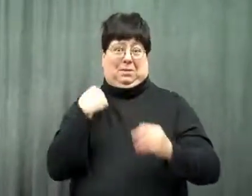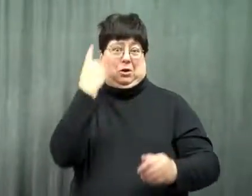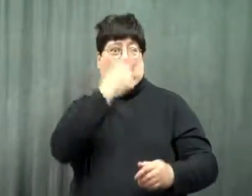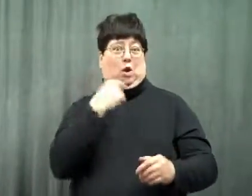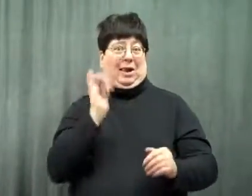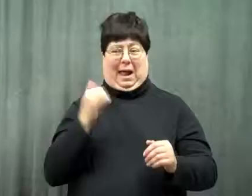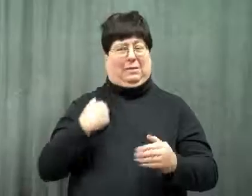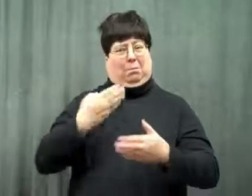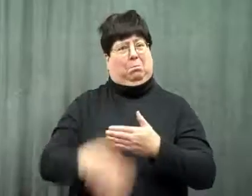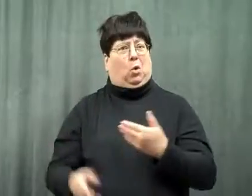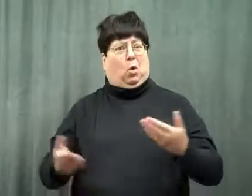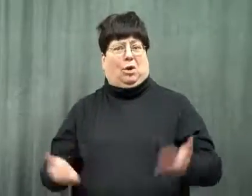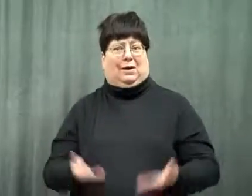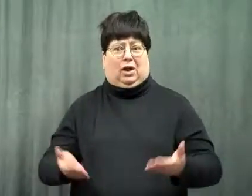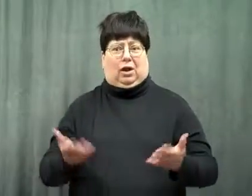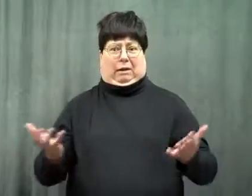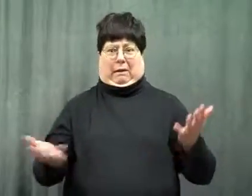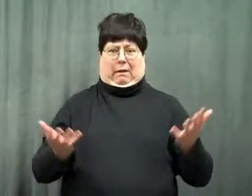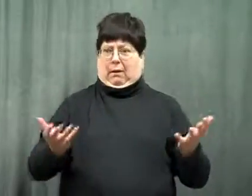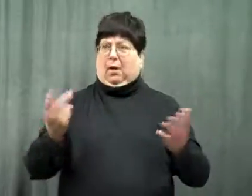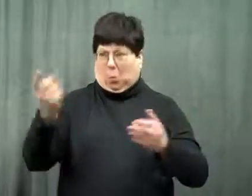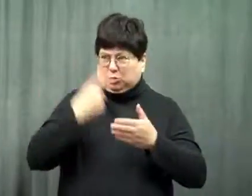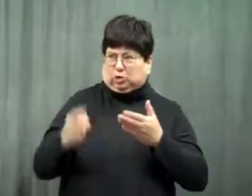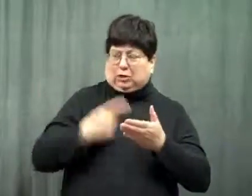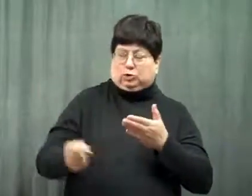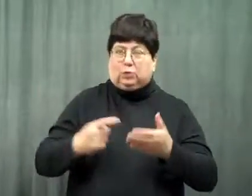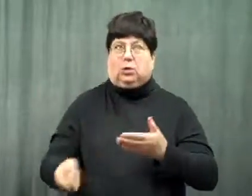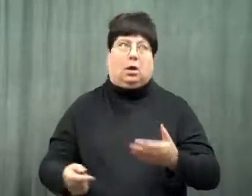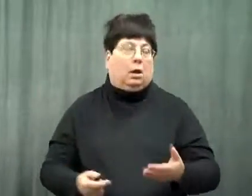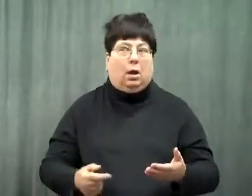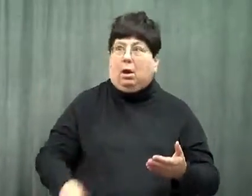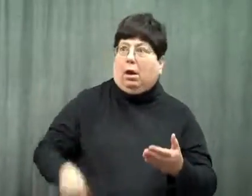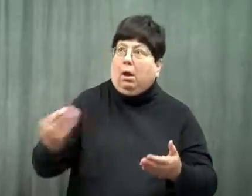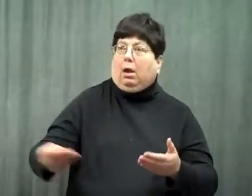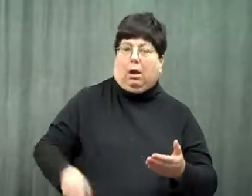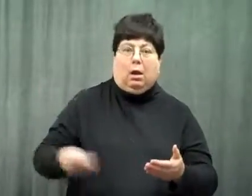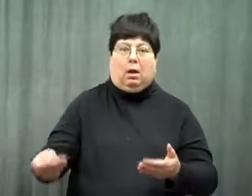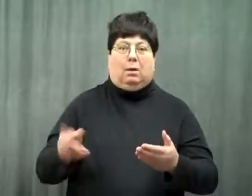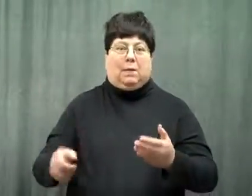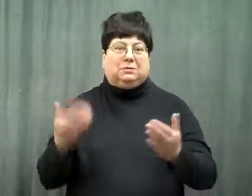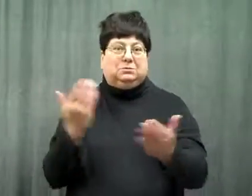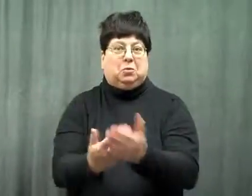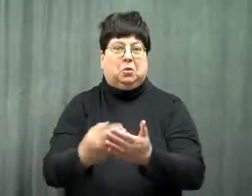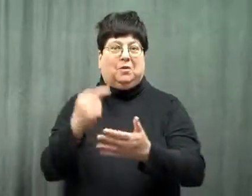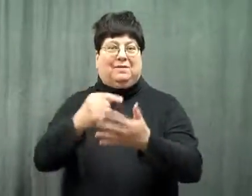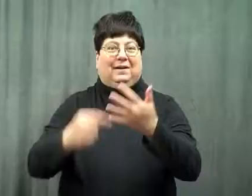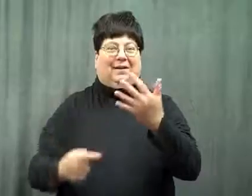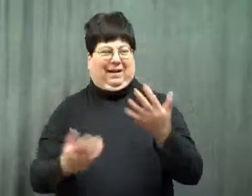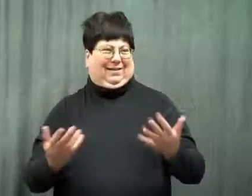even though they were born here, they will be checked all the time and have to have papers with them all the time to prove they are legal.